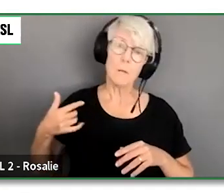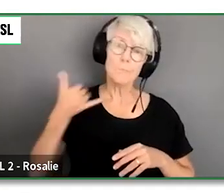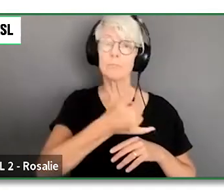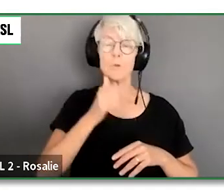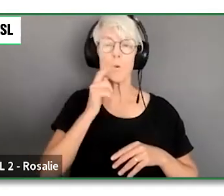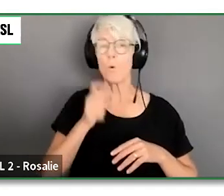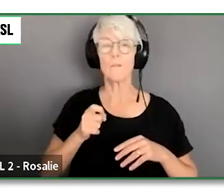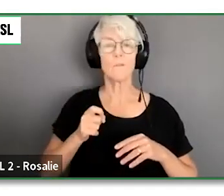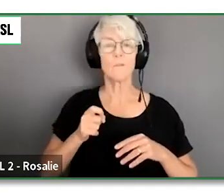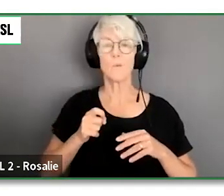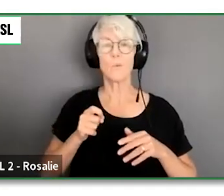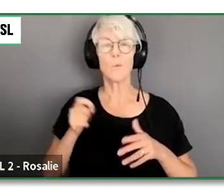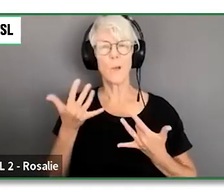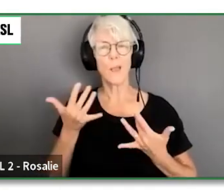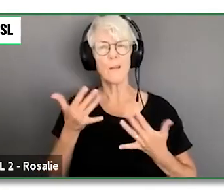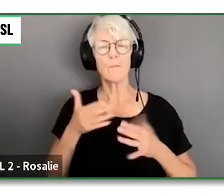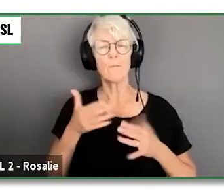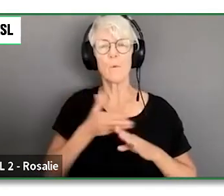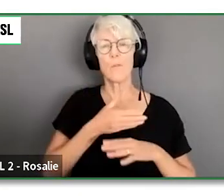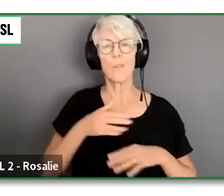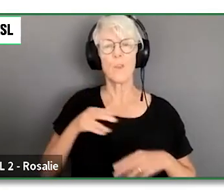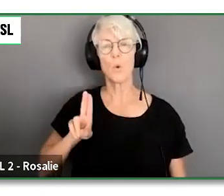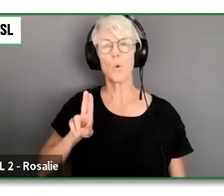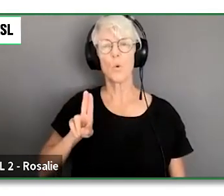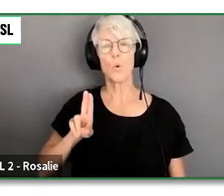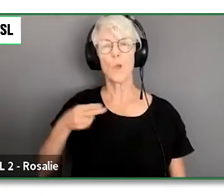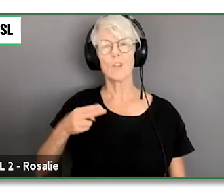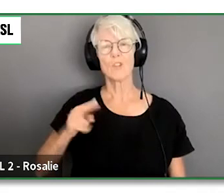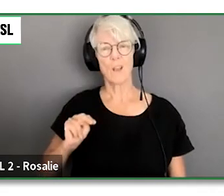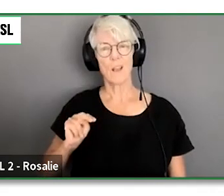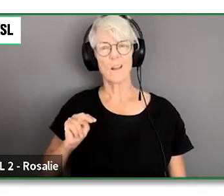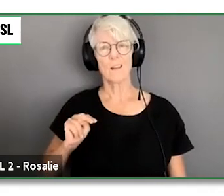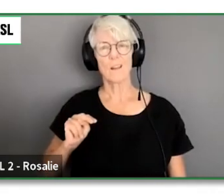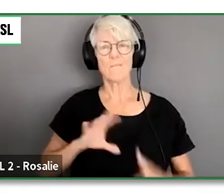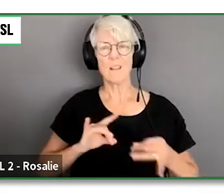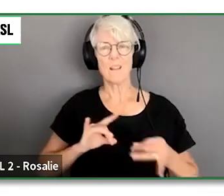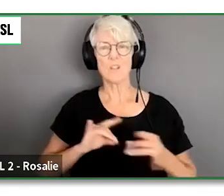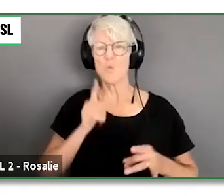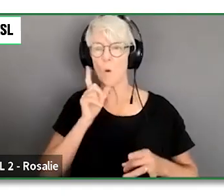UHN preamble. Questions can also be submitted by email